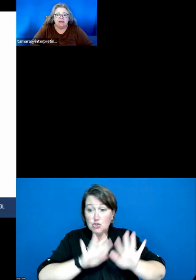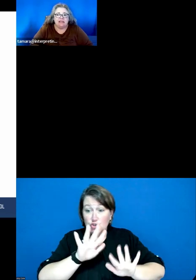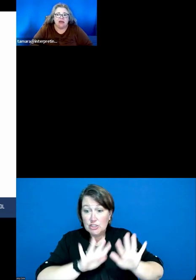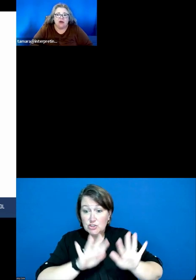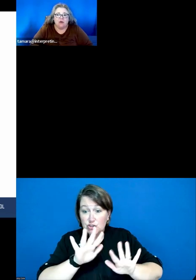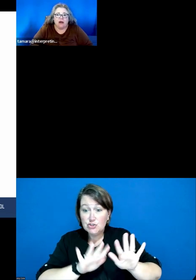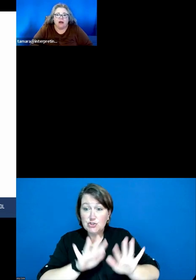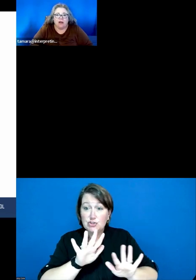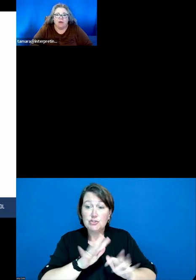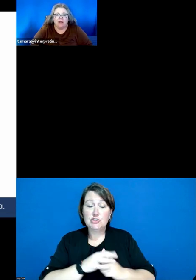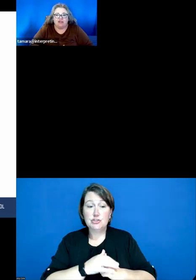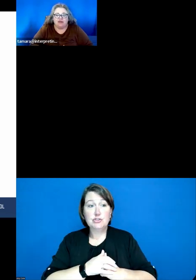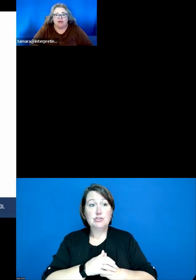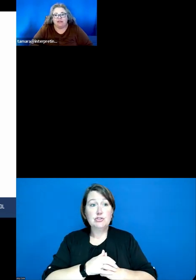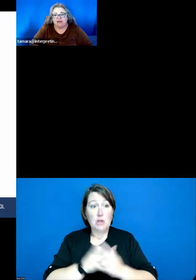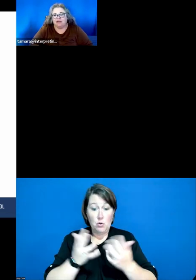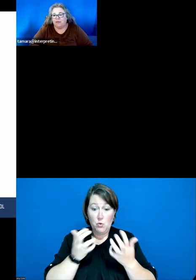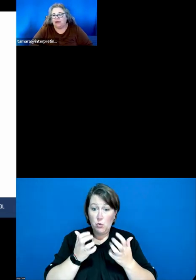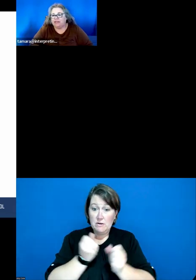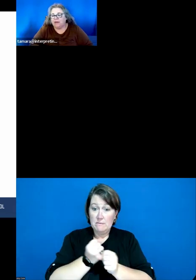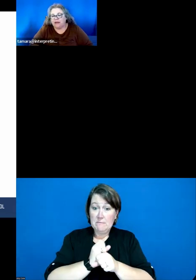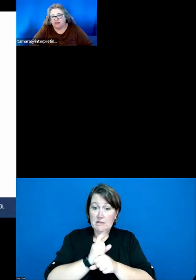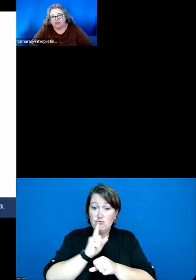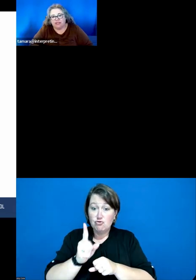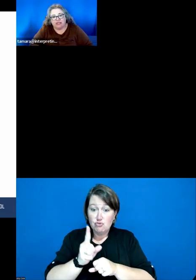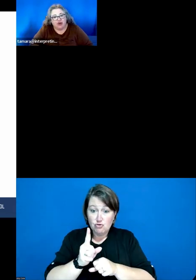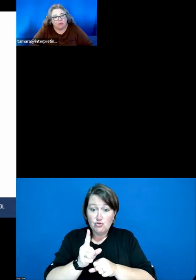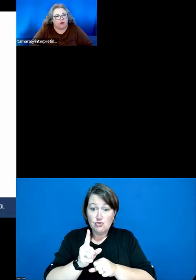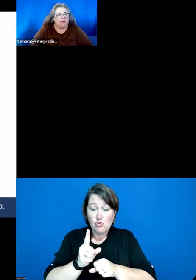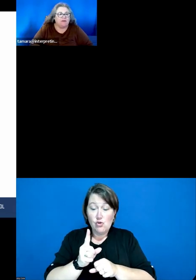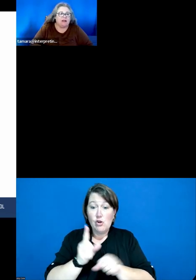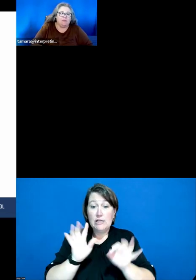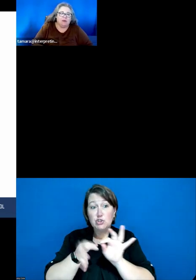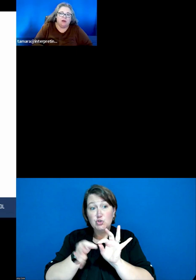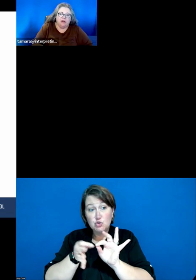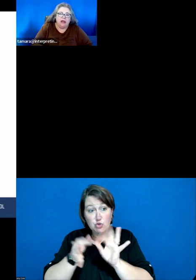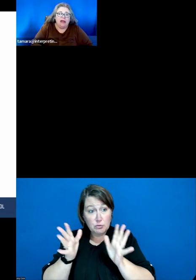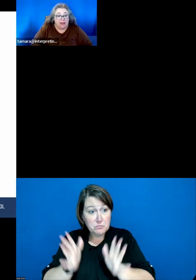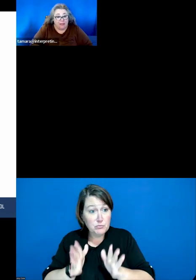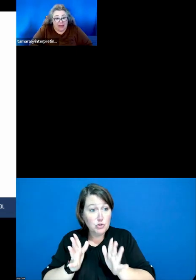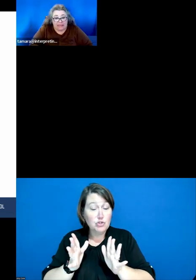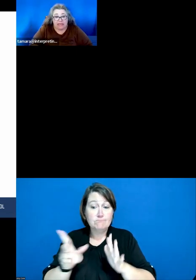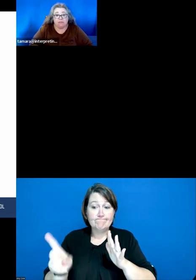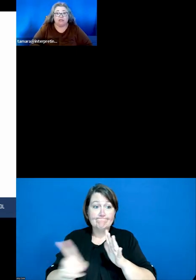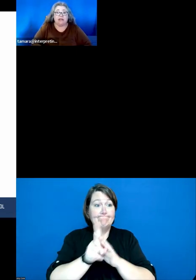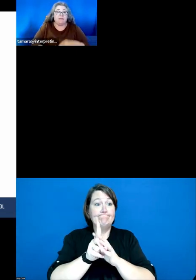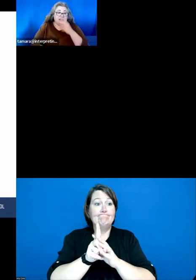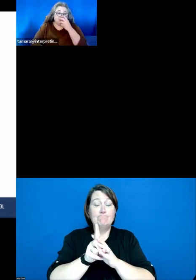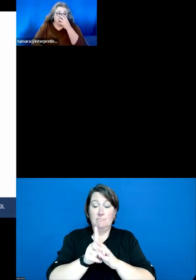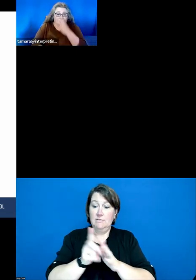So I want to make sure you know, we need to make sure there's an interpreter available, and that takes more time because